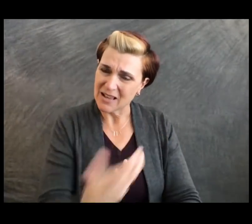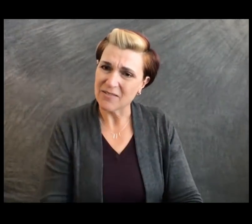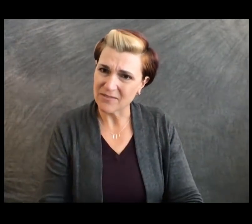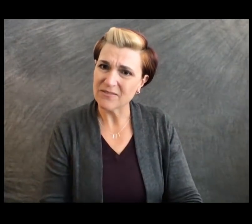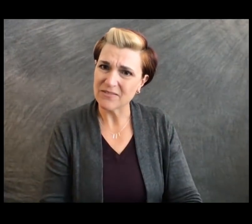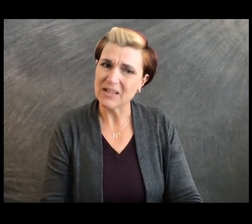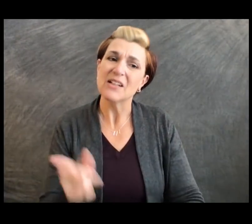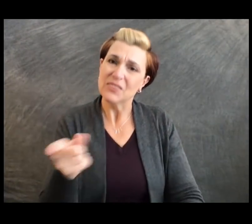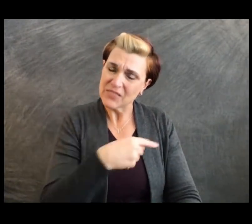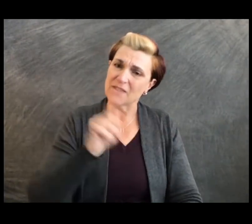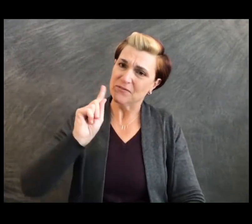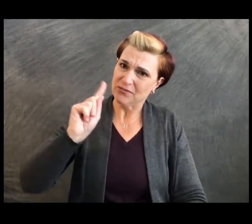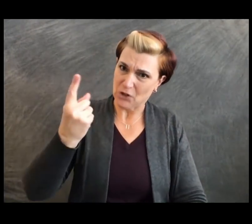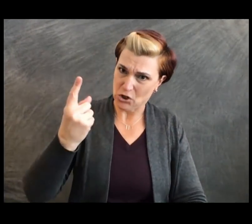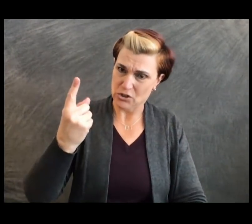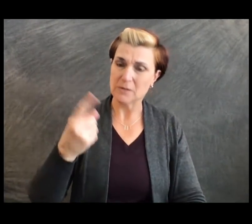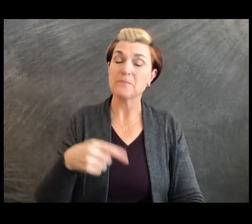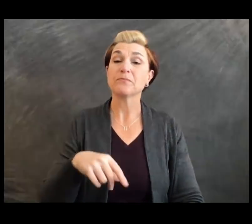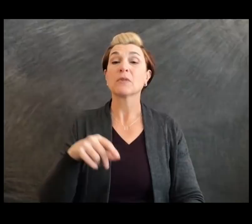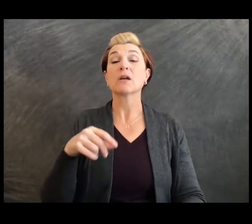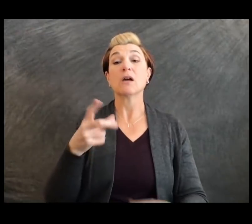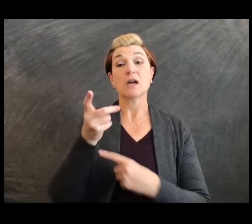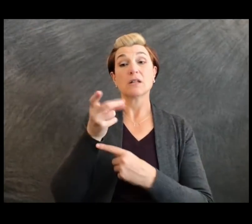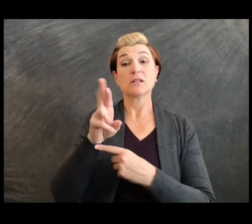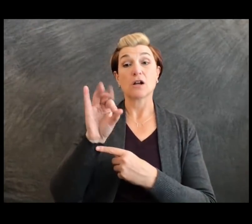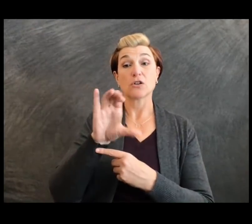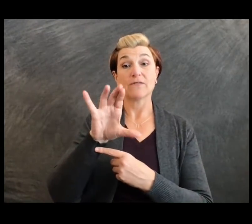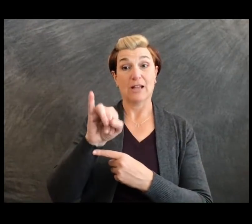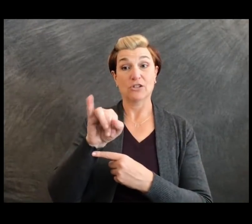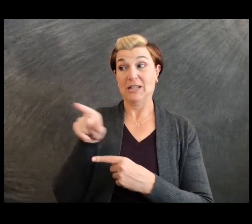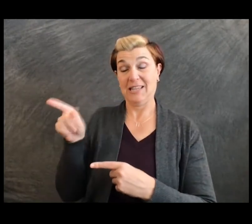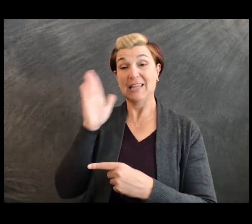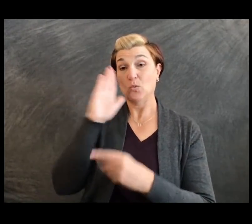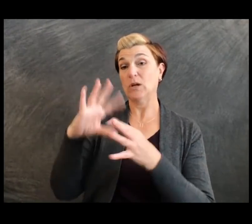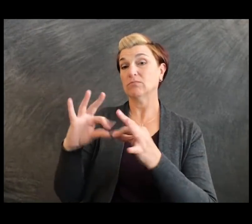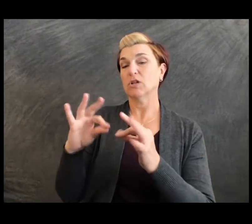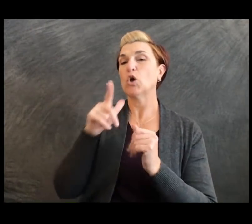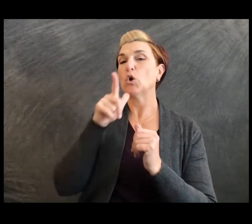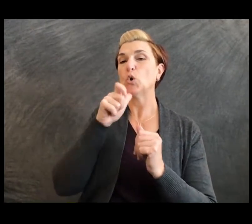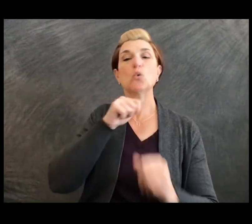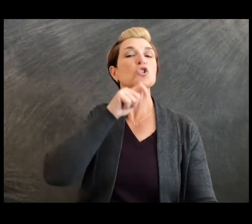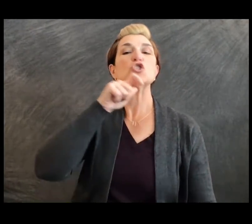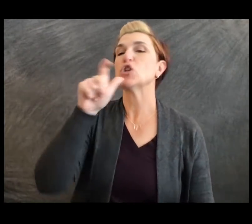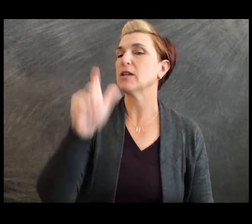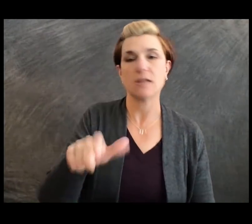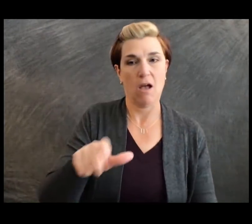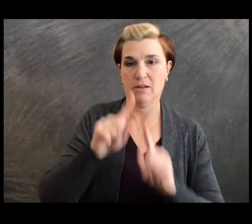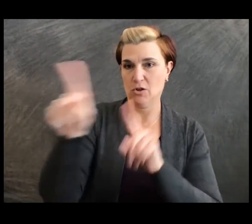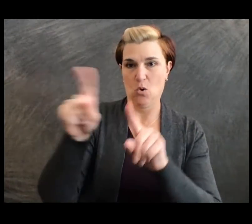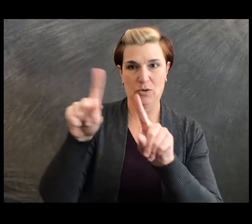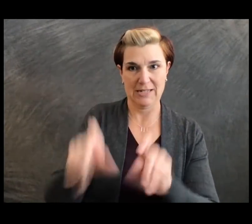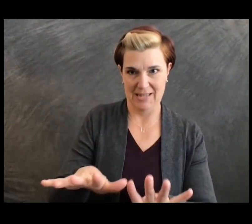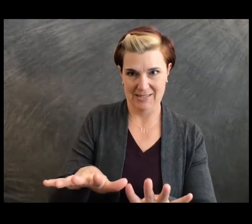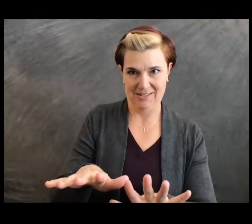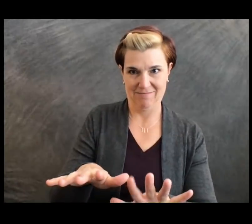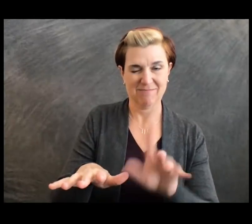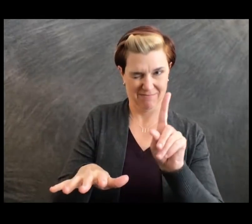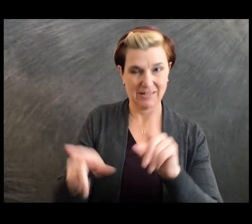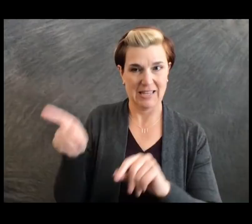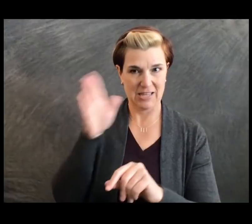who may not be to be tested testing is going well it's ramping up but we should still have priorities finally I want to talk about the community-based testing